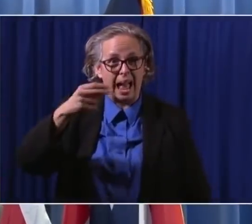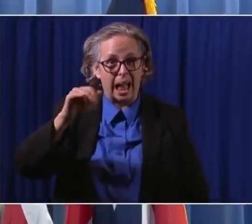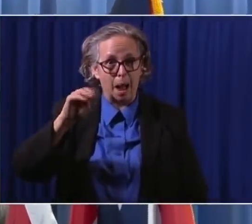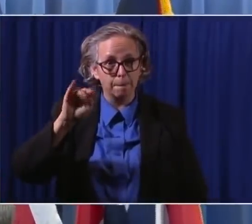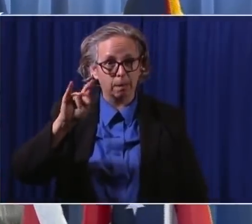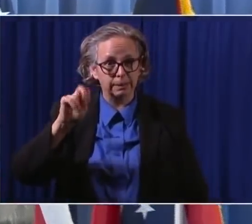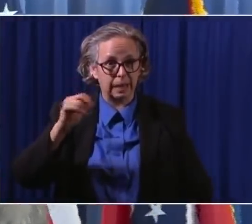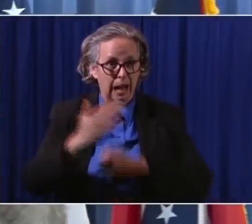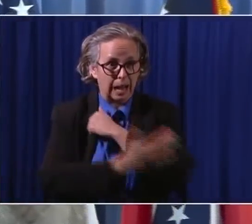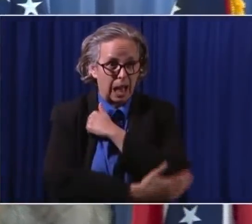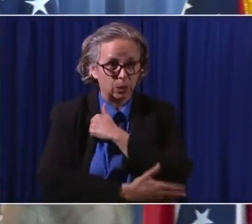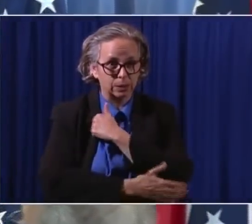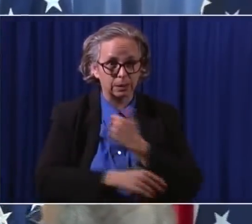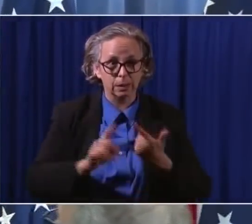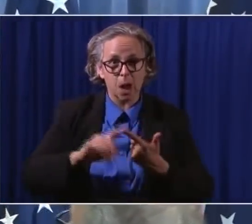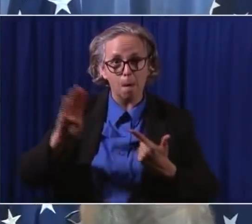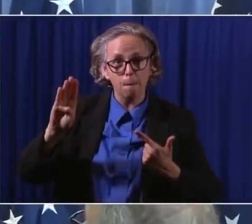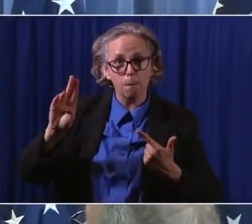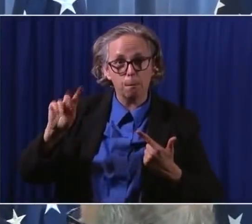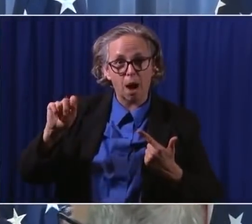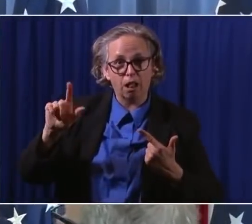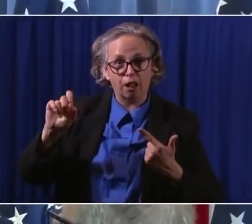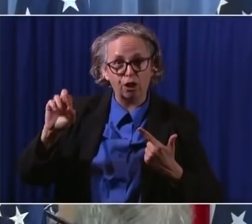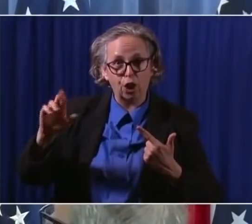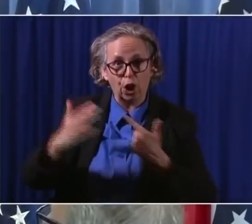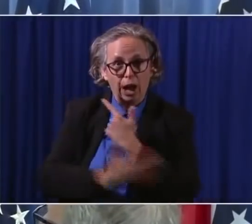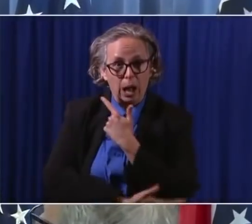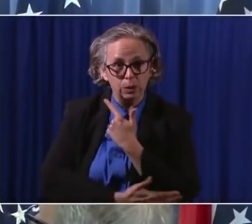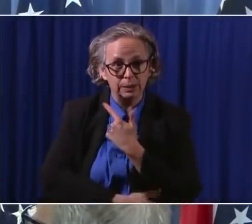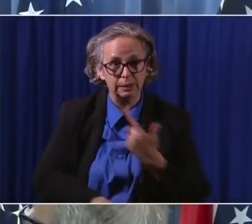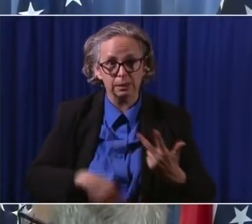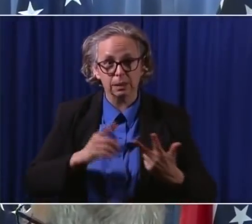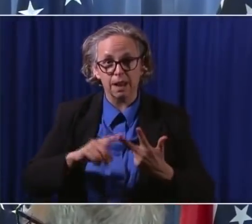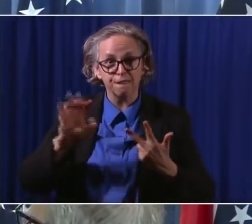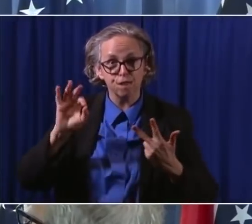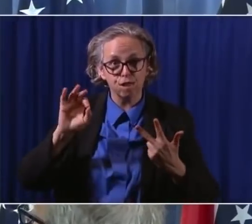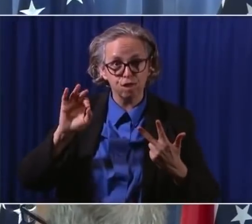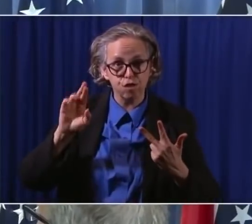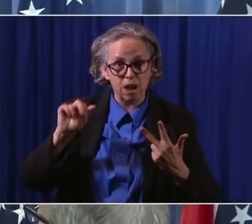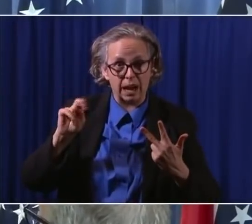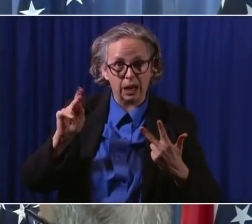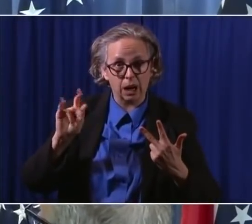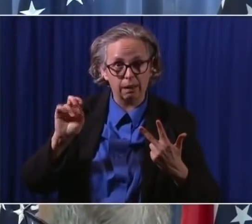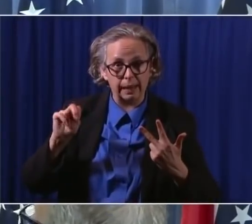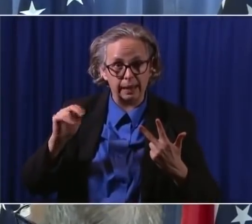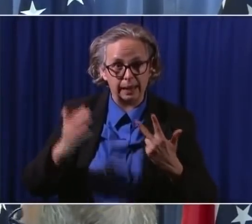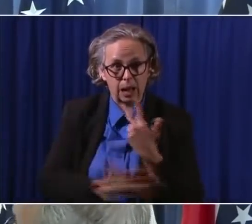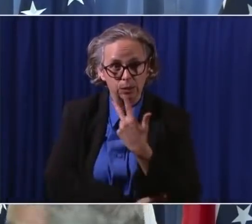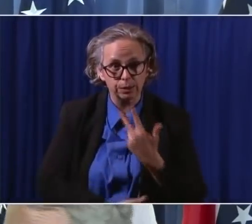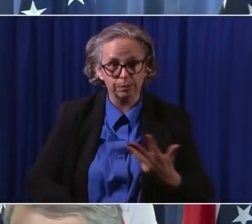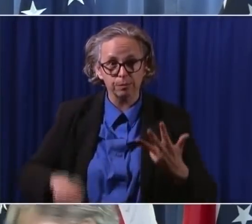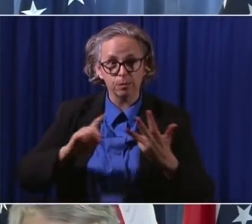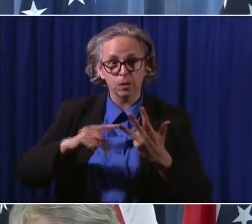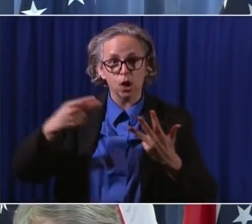WAS OCCURRING AND HOW FAST THE SPREAD WAS TAKING PLACE. CURRENTLY OHIO HAS SEVEN COUNTIES THAT TRIGGERED A RED LEVEL THREE PUBLIC HEALTH EMERGENCY AND YOU CAN SEE HAMILTON COUNTY, BUTLER COUNTY,